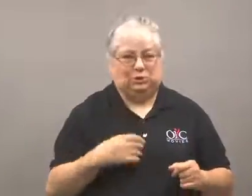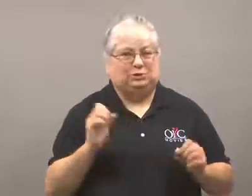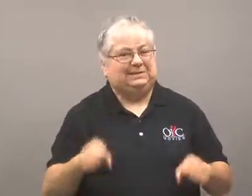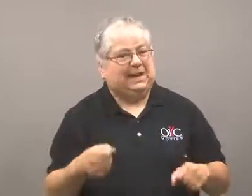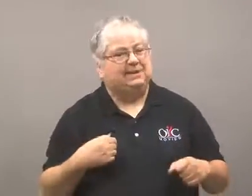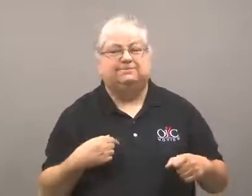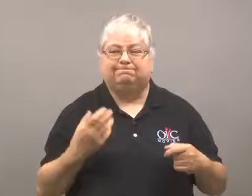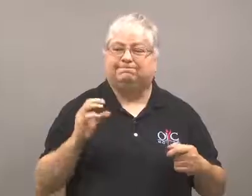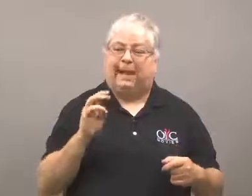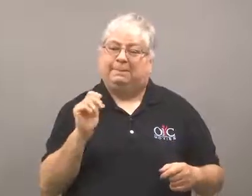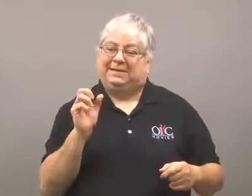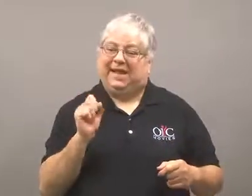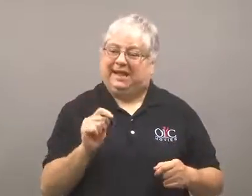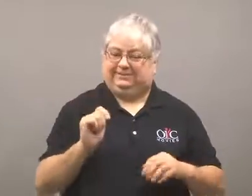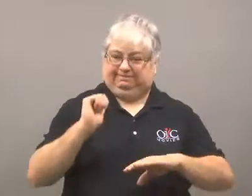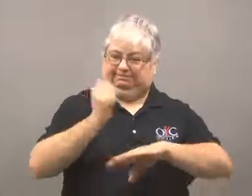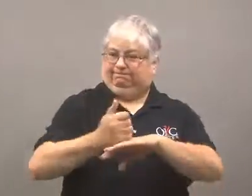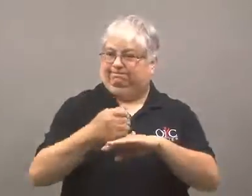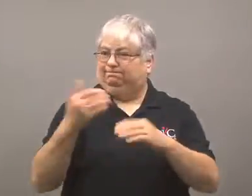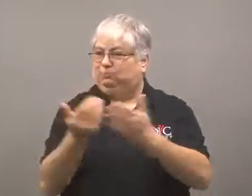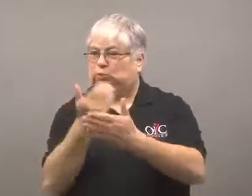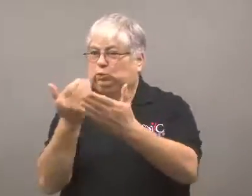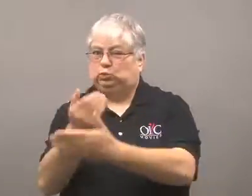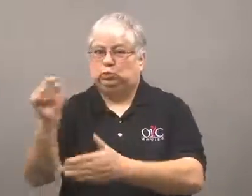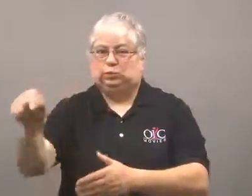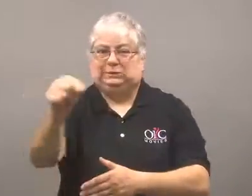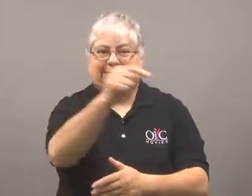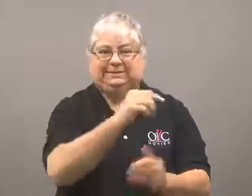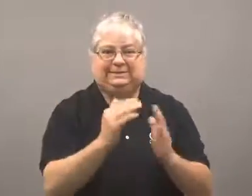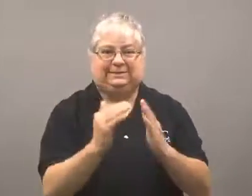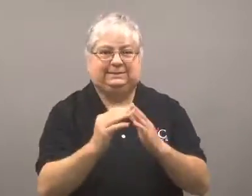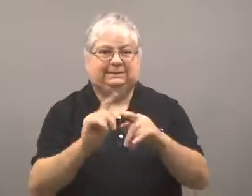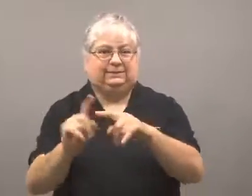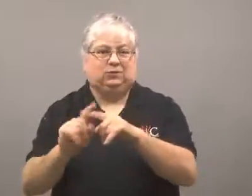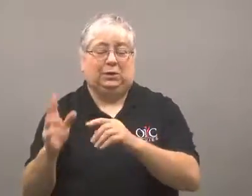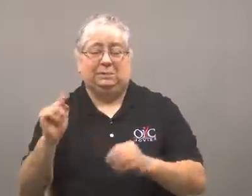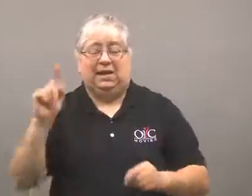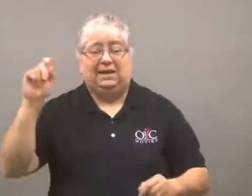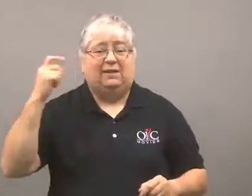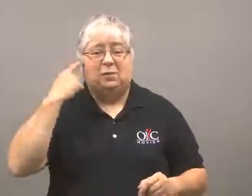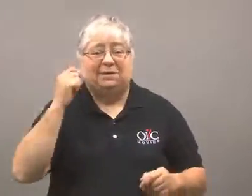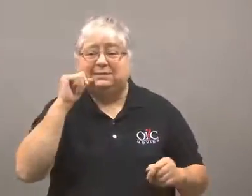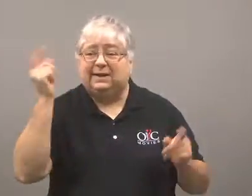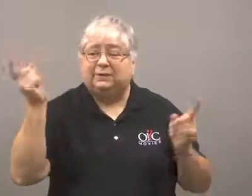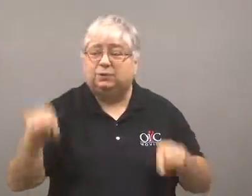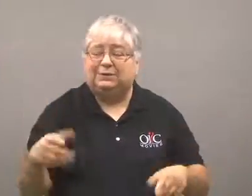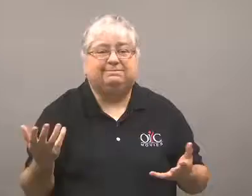sell its products in new cities, but the government didn't agree.